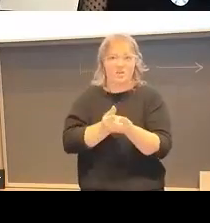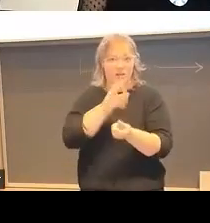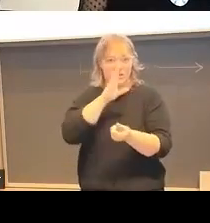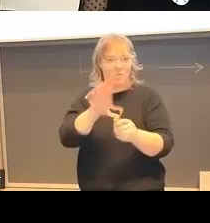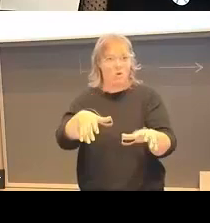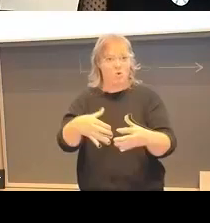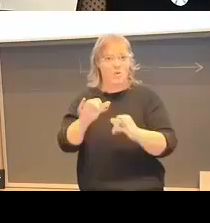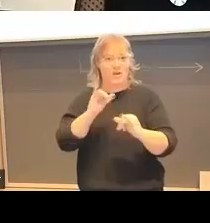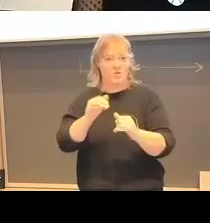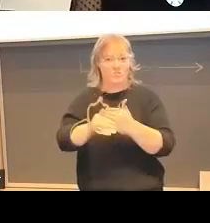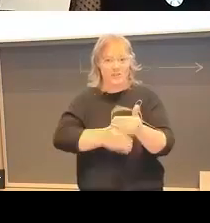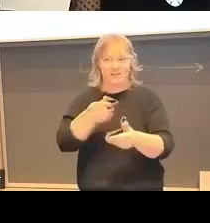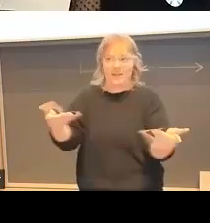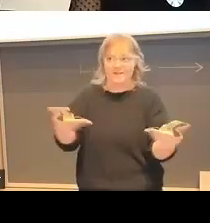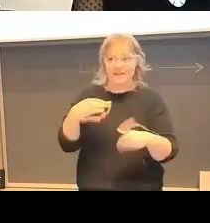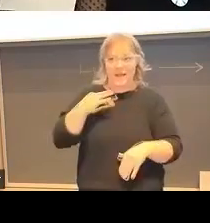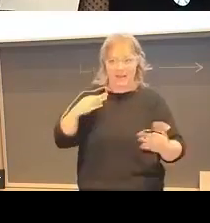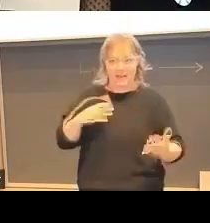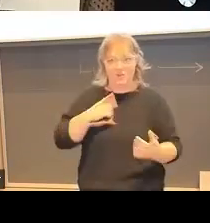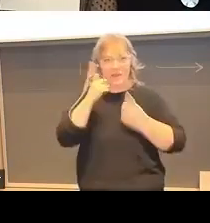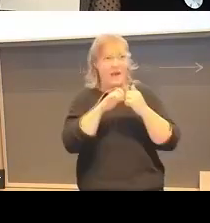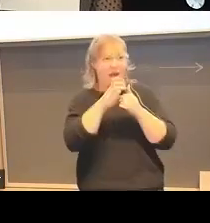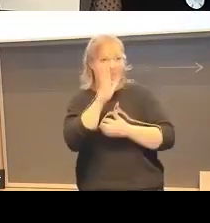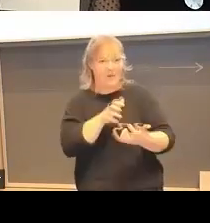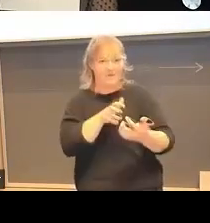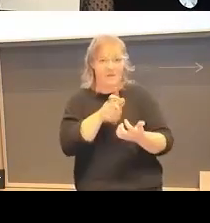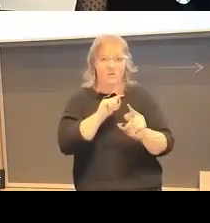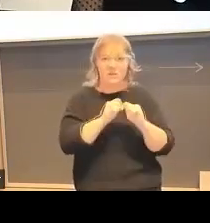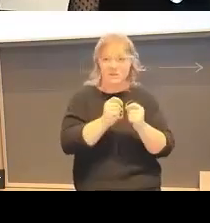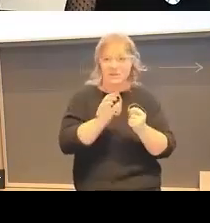that invites applicants to think about how they would fit into our team culture responding to